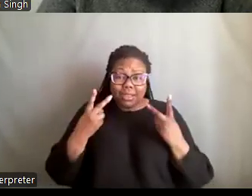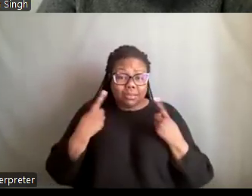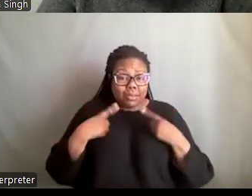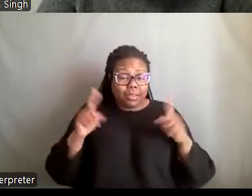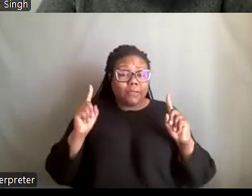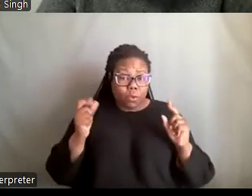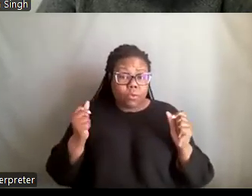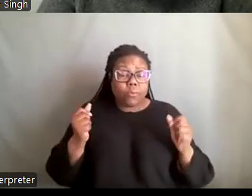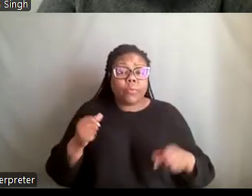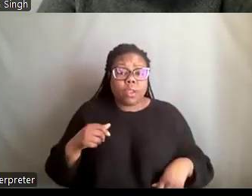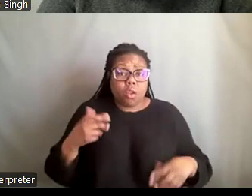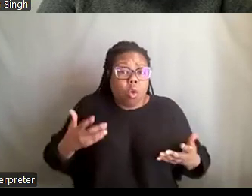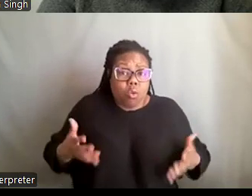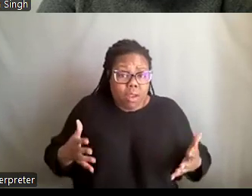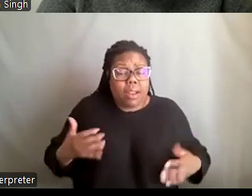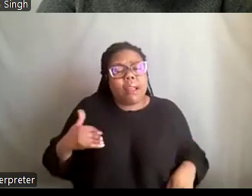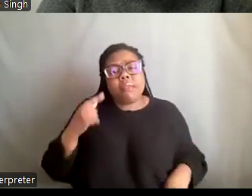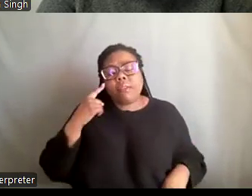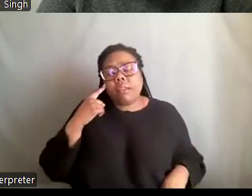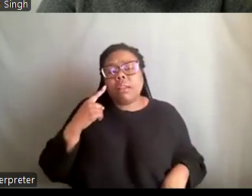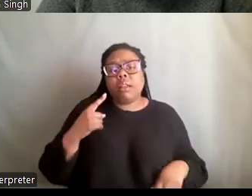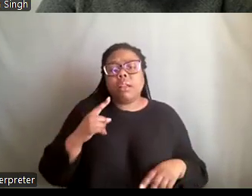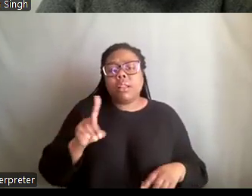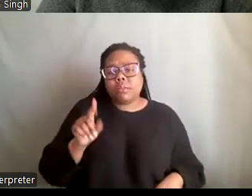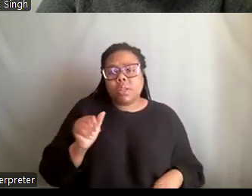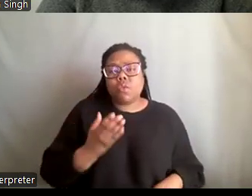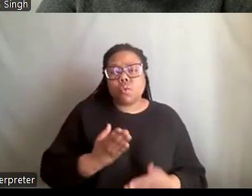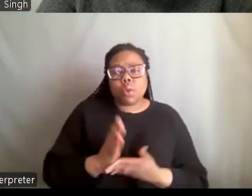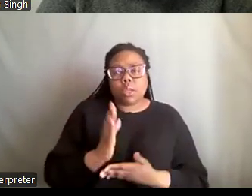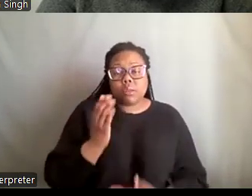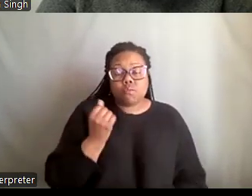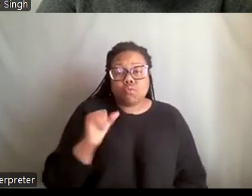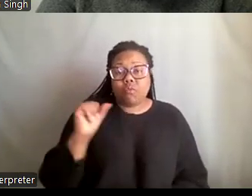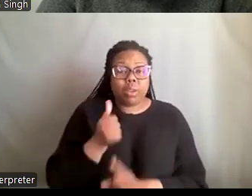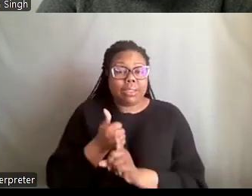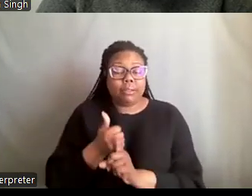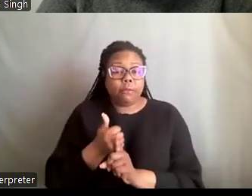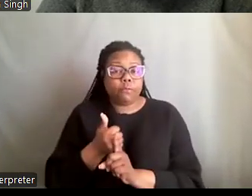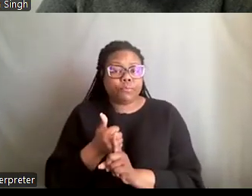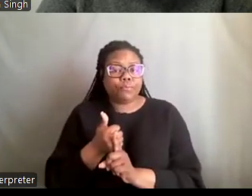I've seen be successful in so many different ways and I think in the